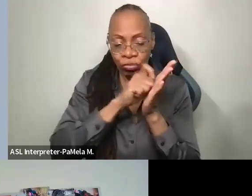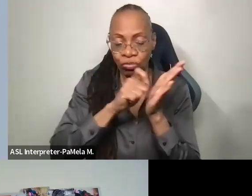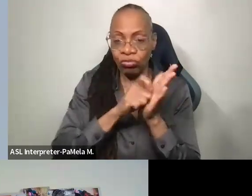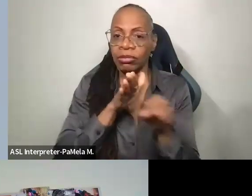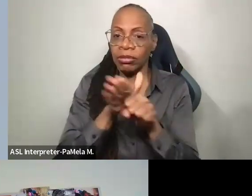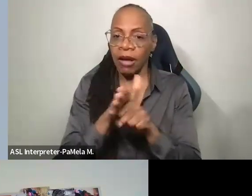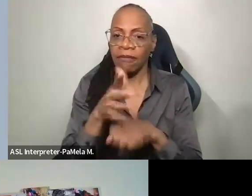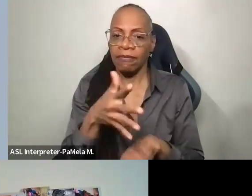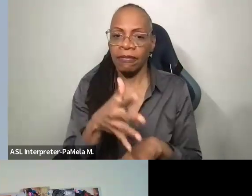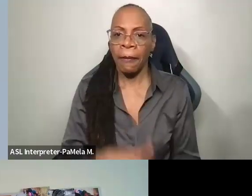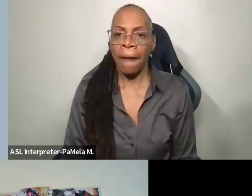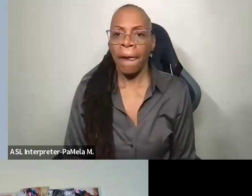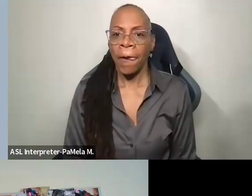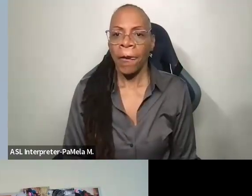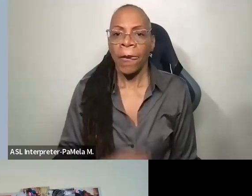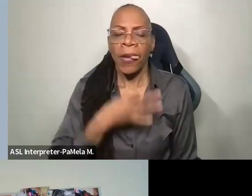I'd be curious your thoughts on that, Kristin.